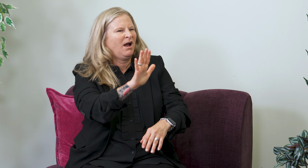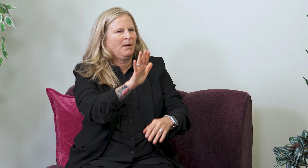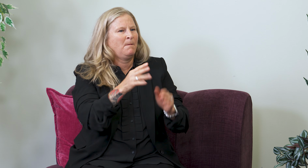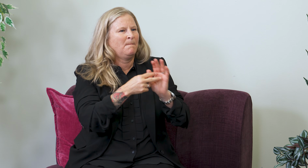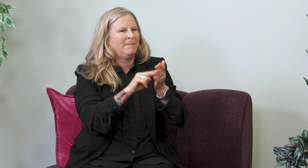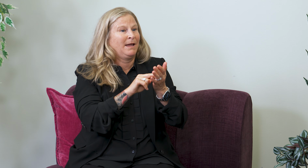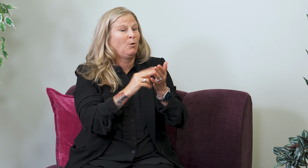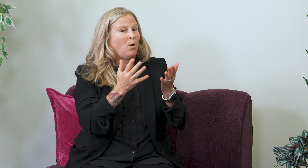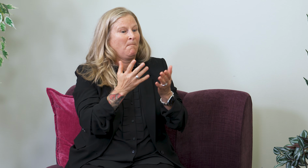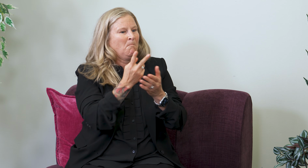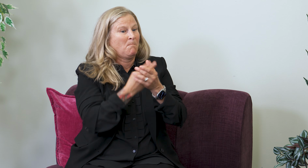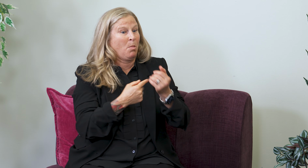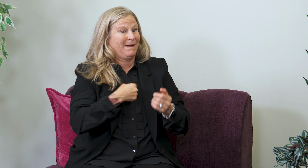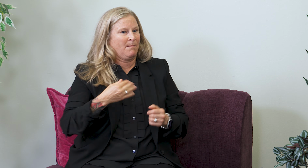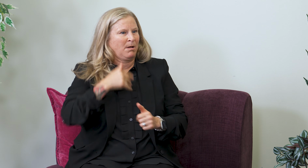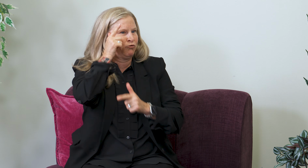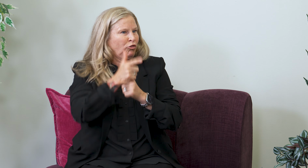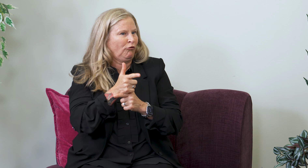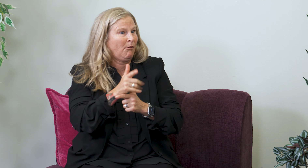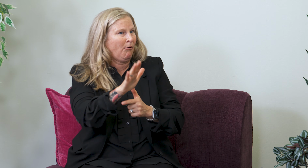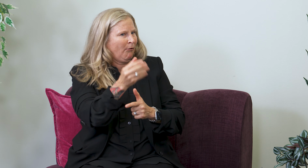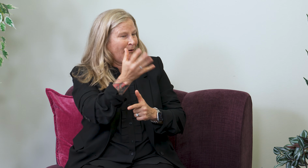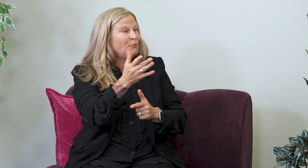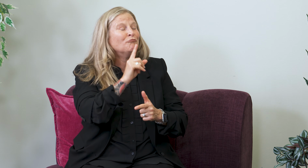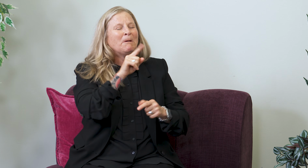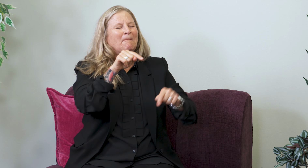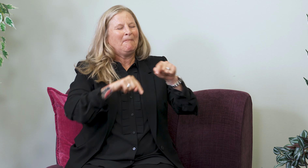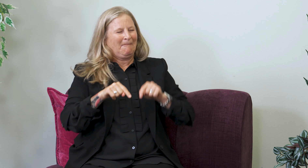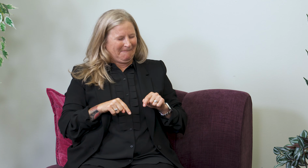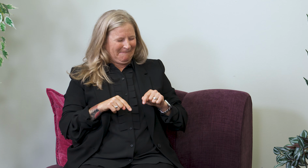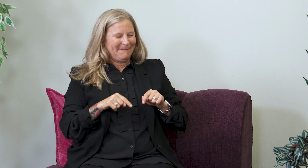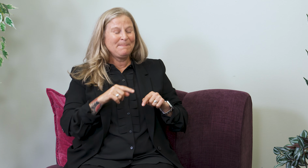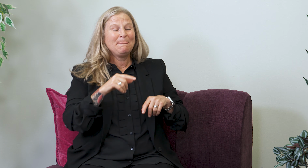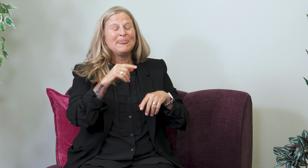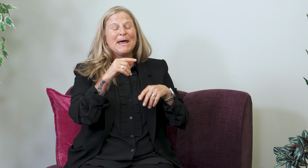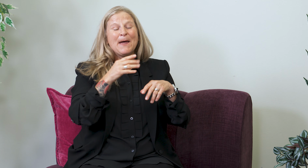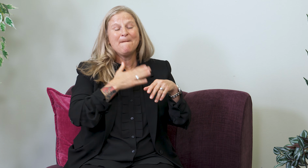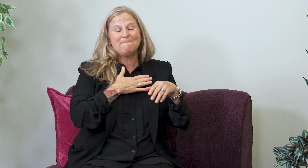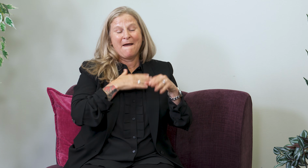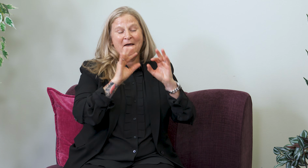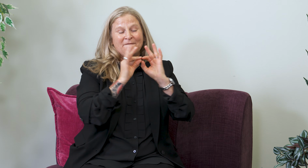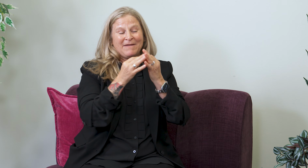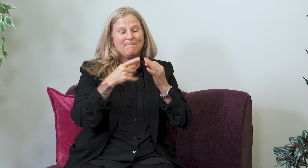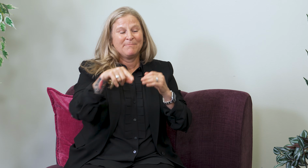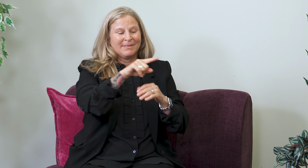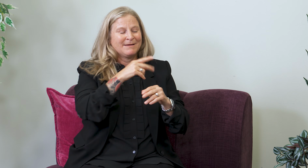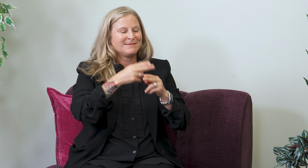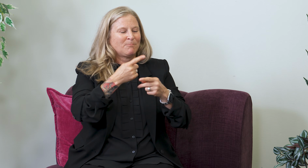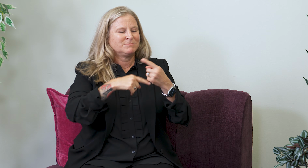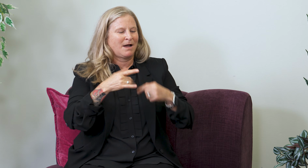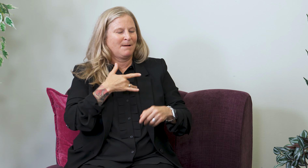if it's shoulder to elbow to wrist. But my brother and I, we have similar sign names. So to back up a little bit,